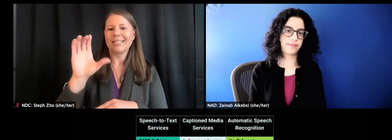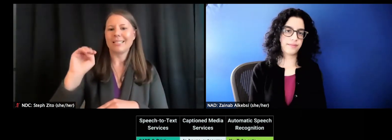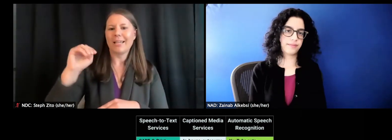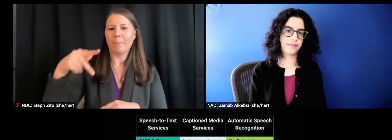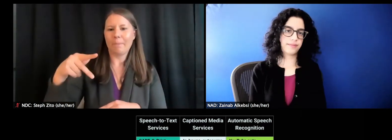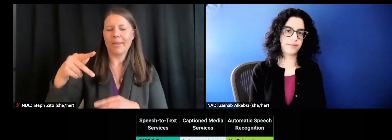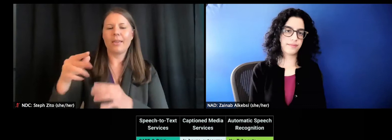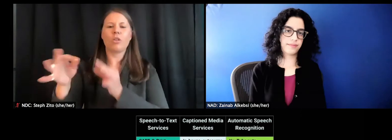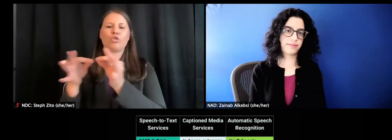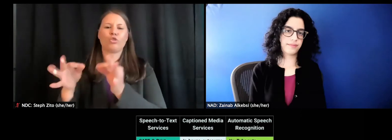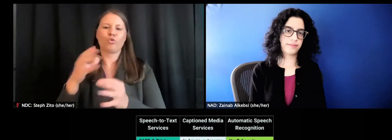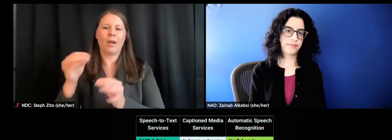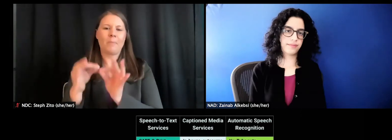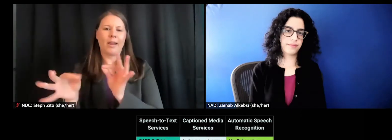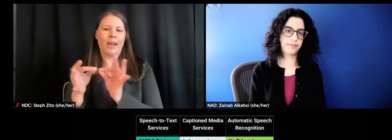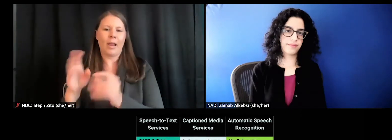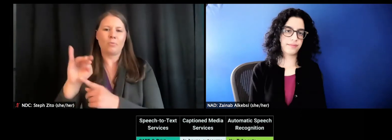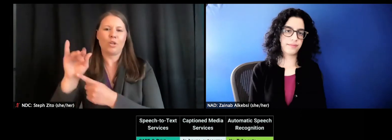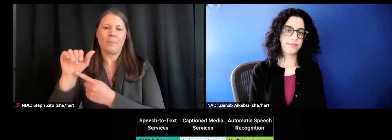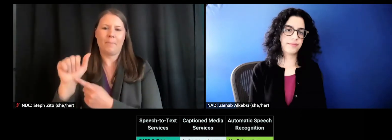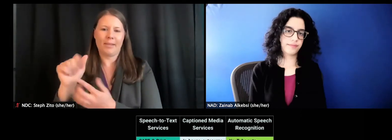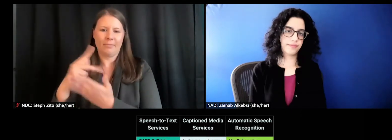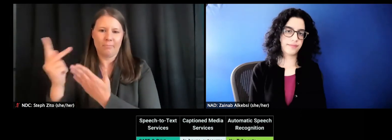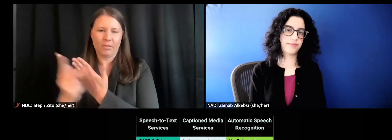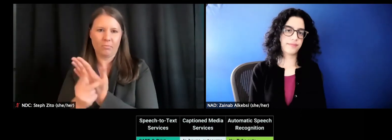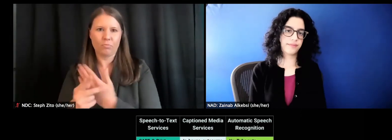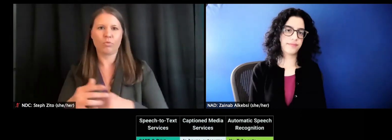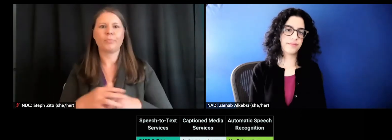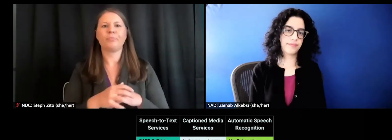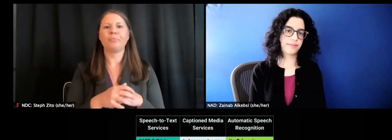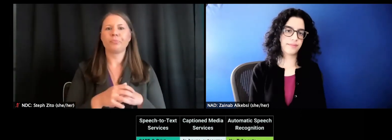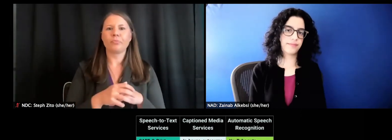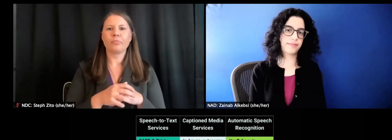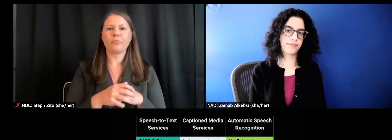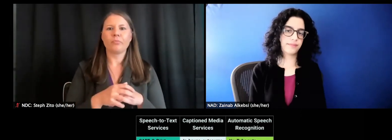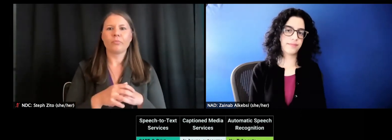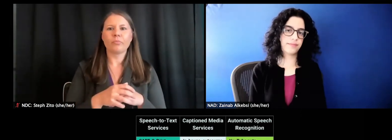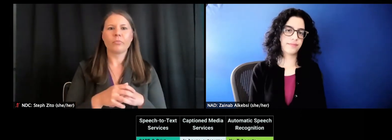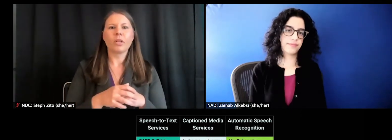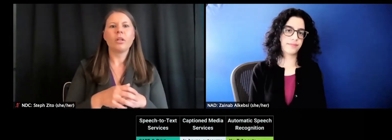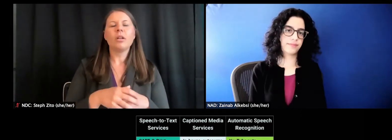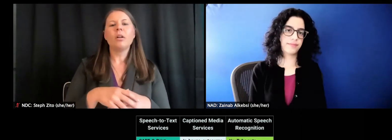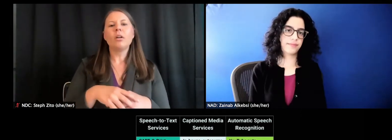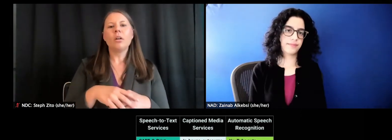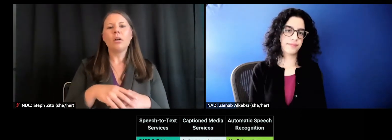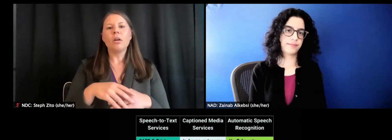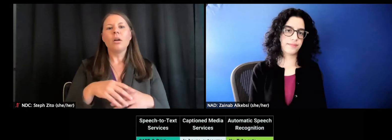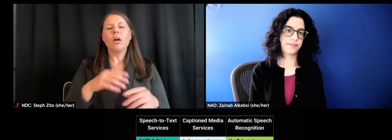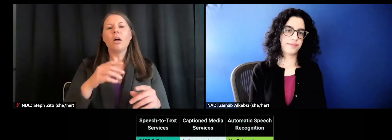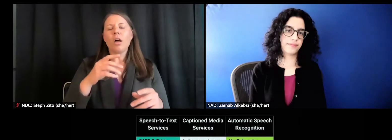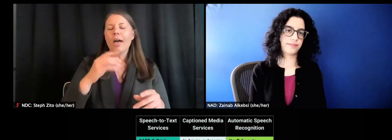or the Described and Captioned Media Program's captioning key, which outlines how to convert those verbal and nonverbal cues.